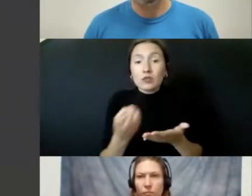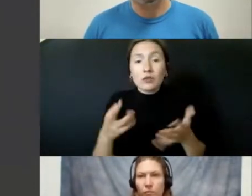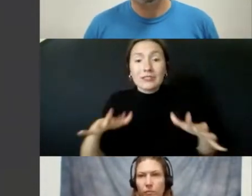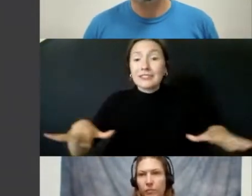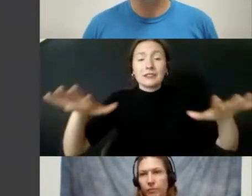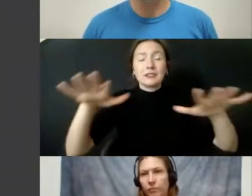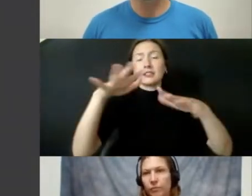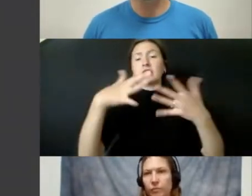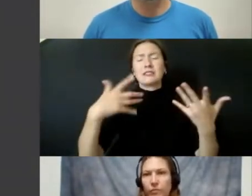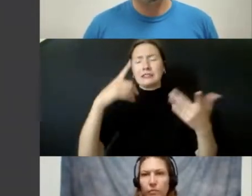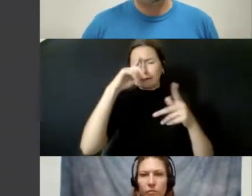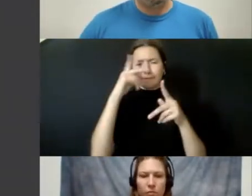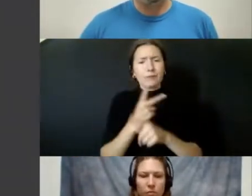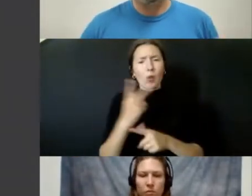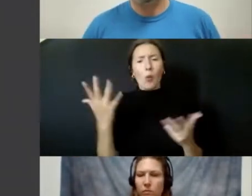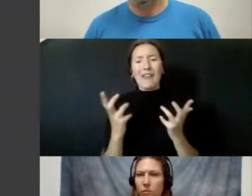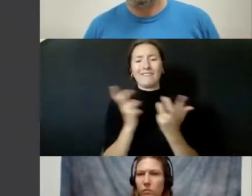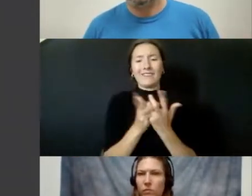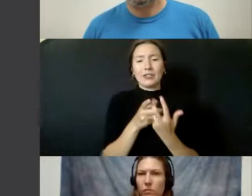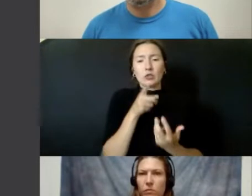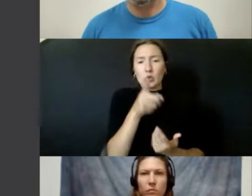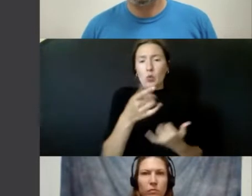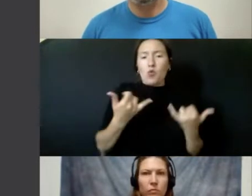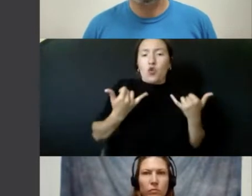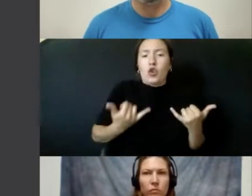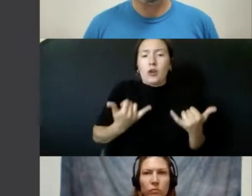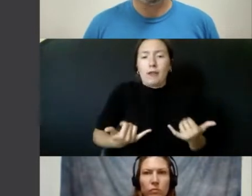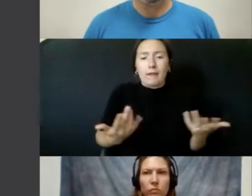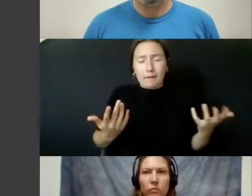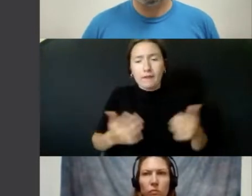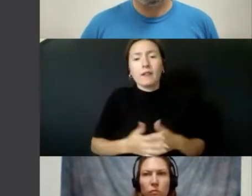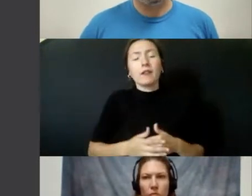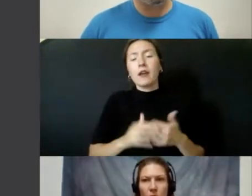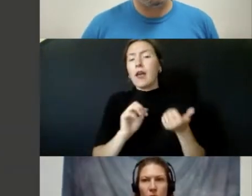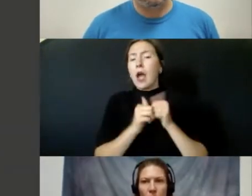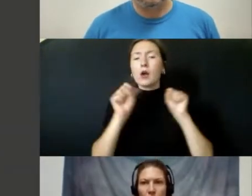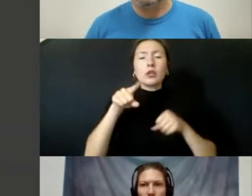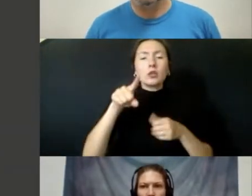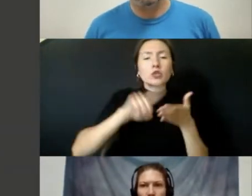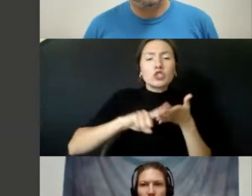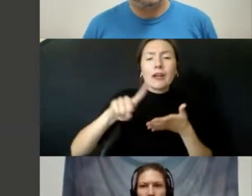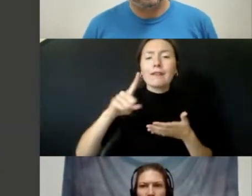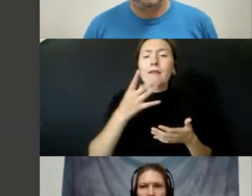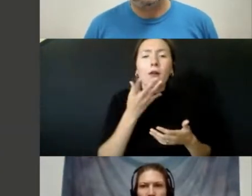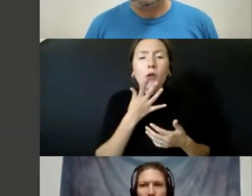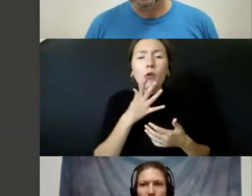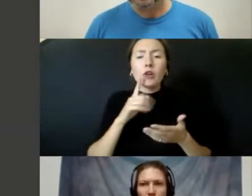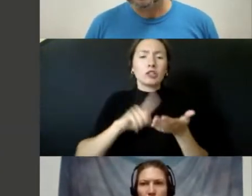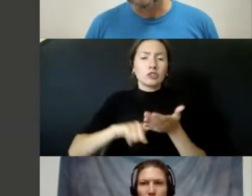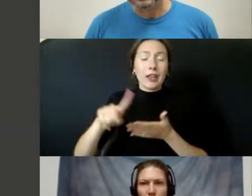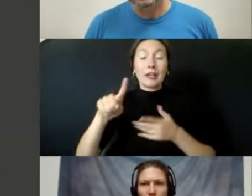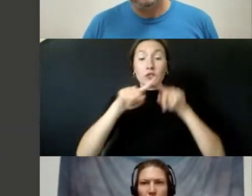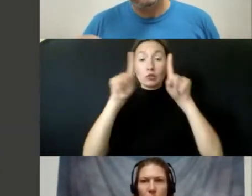check for screen readers and things like that and and i would say i would encourage you to do